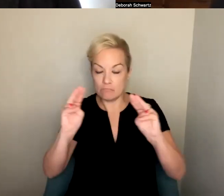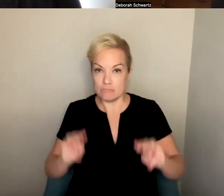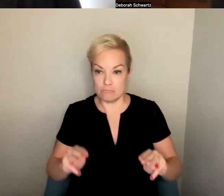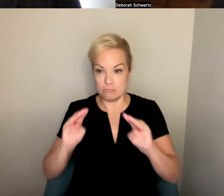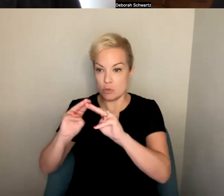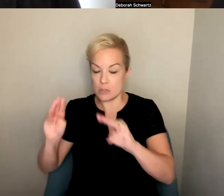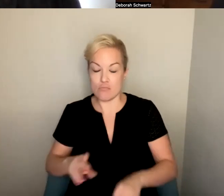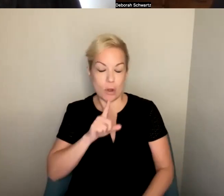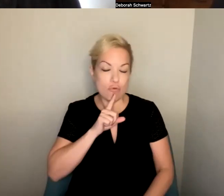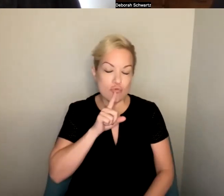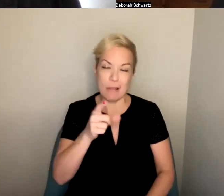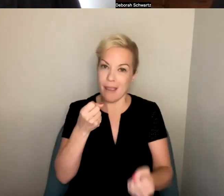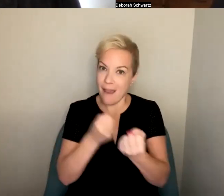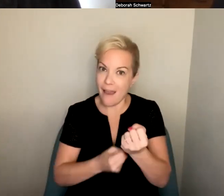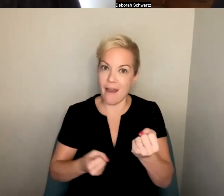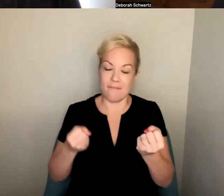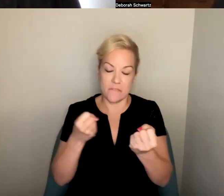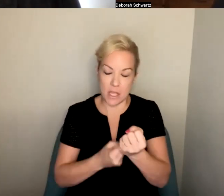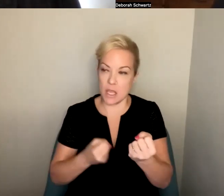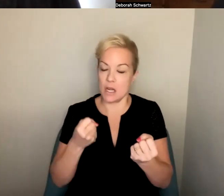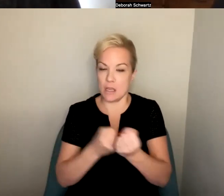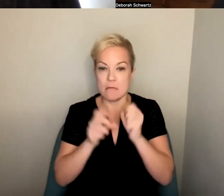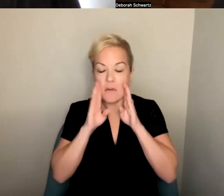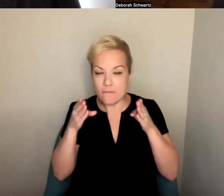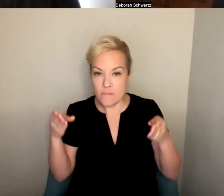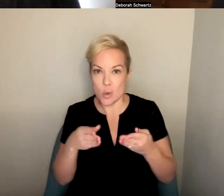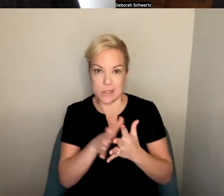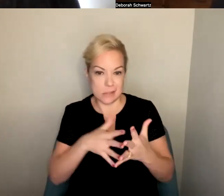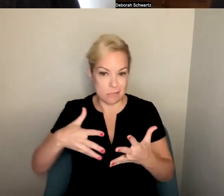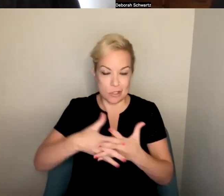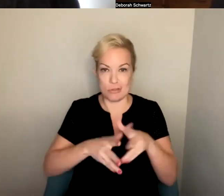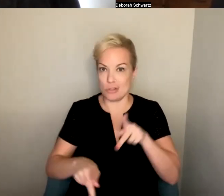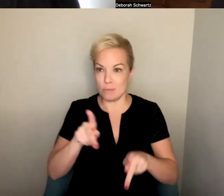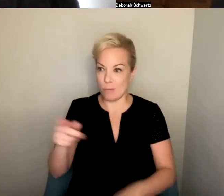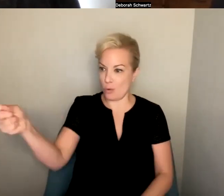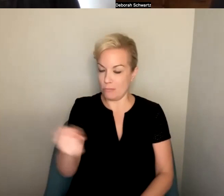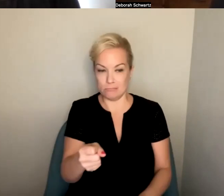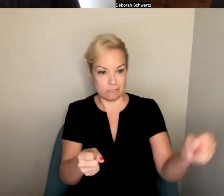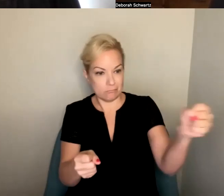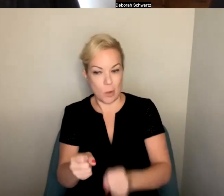Indigenous people on you know on their boards and in their museums and and talking with them and